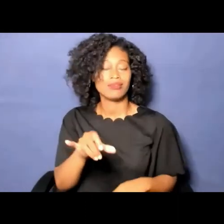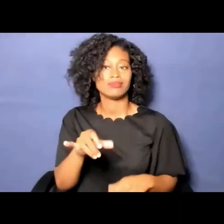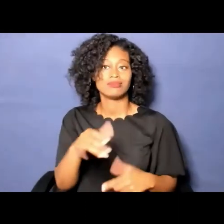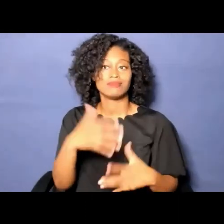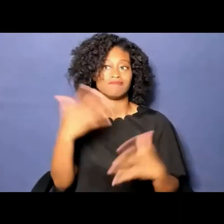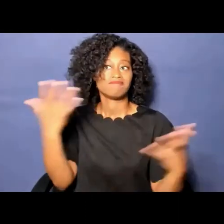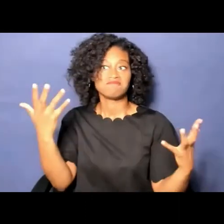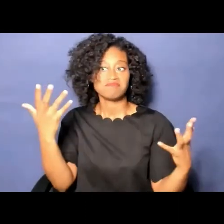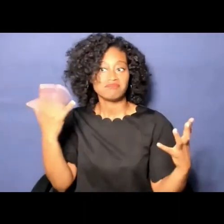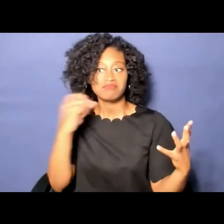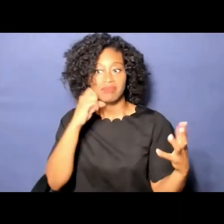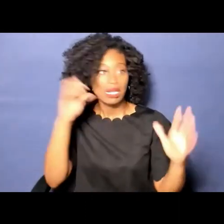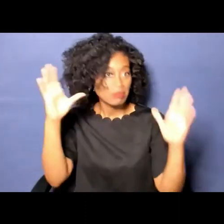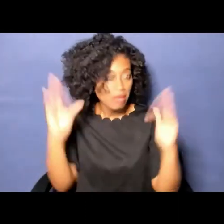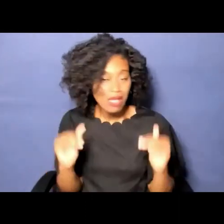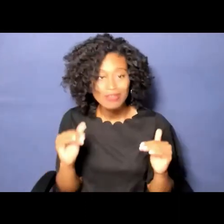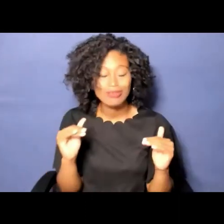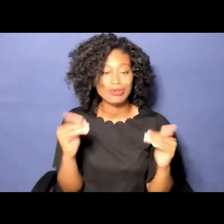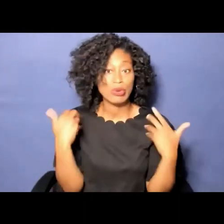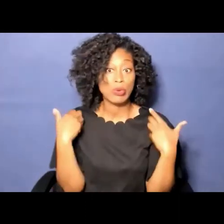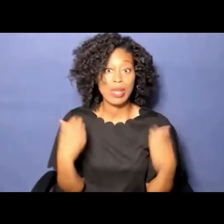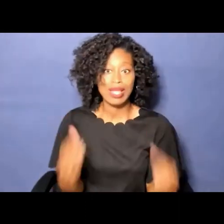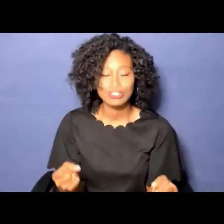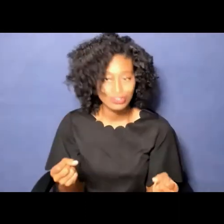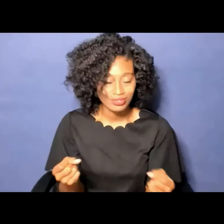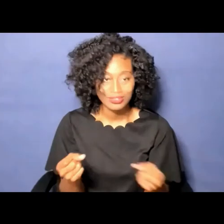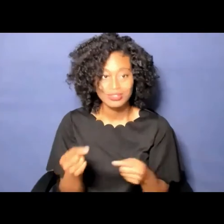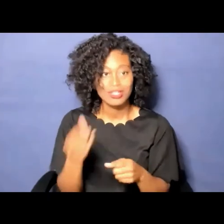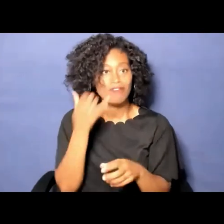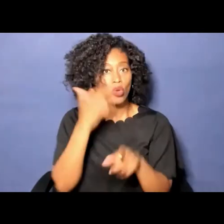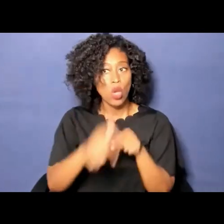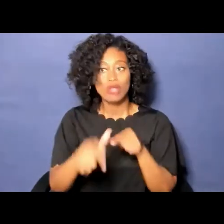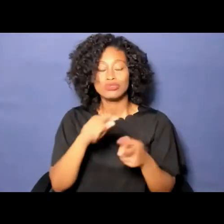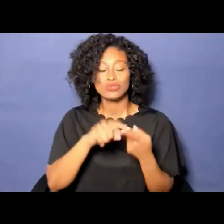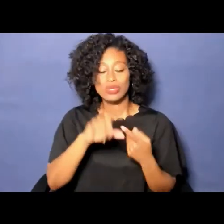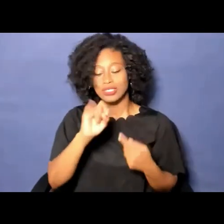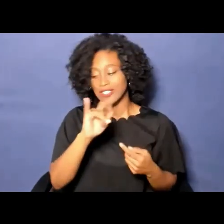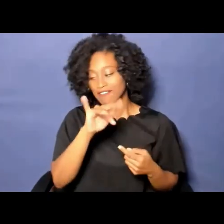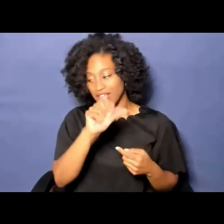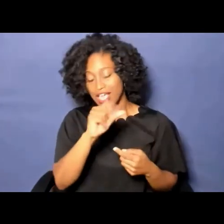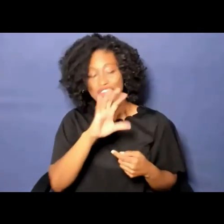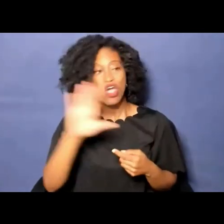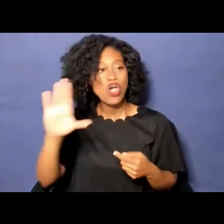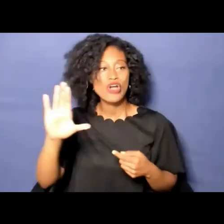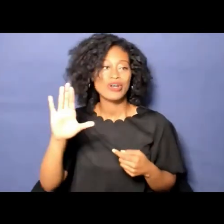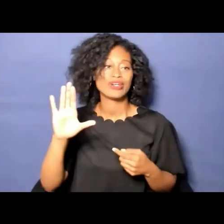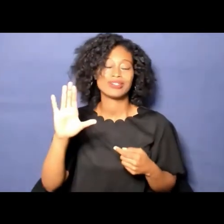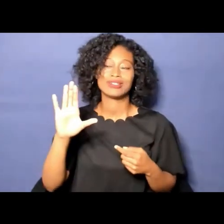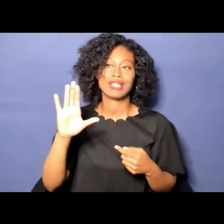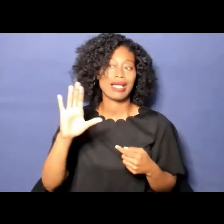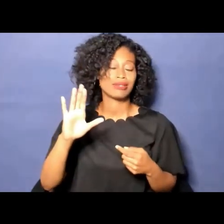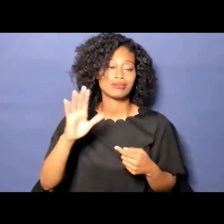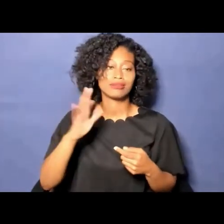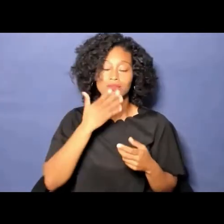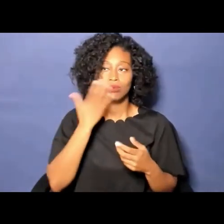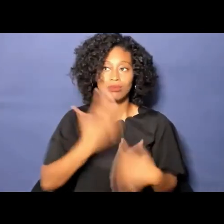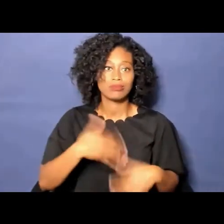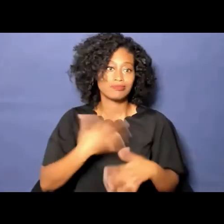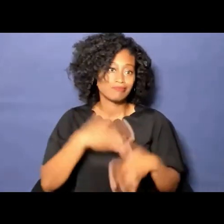and courageous phone call to Sylvia is now my 2nd most cited publication.